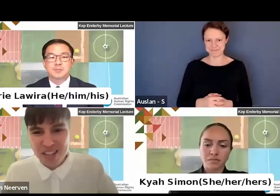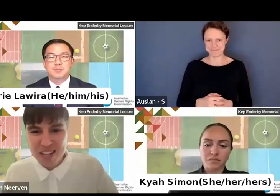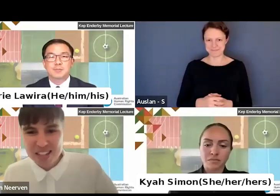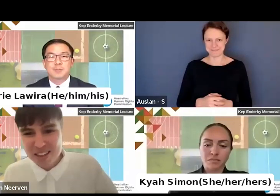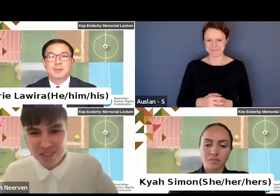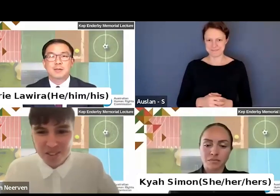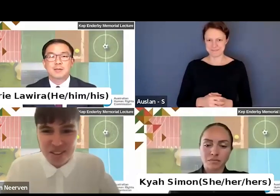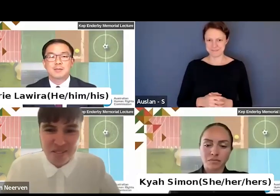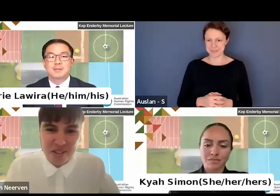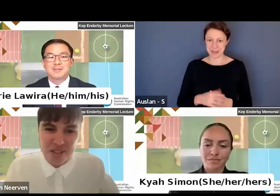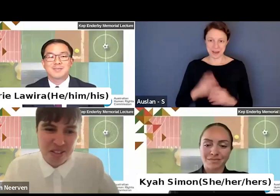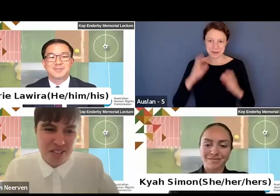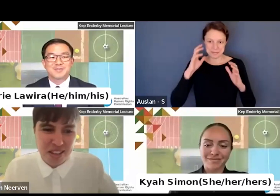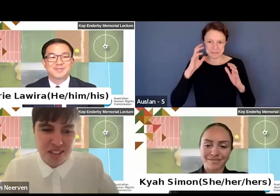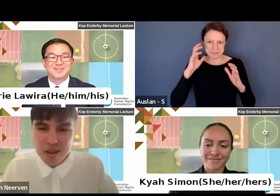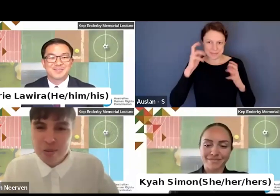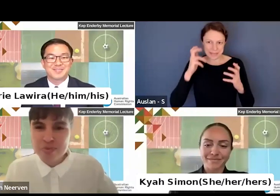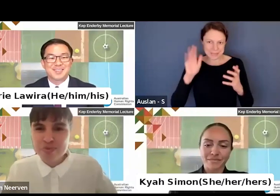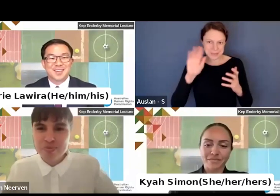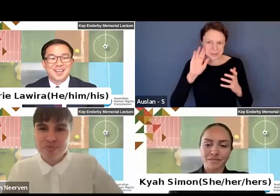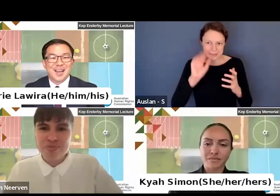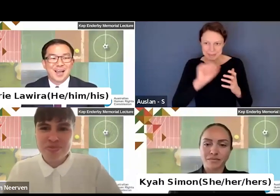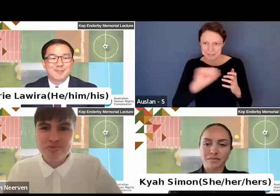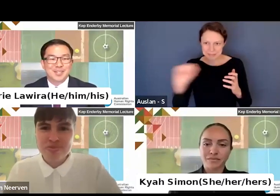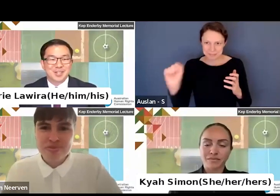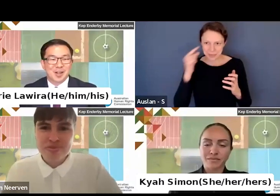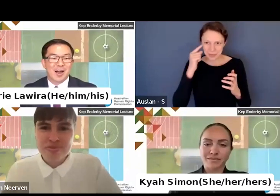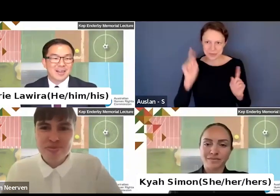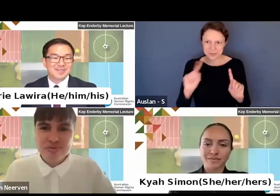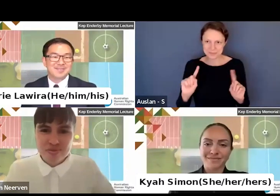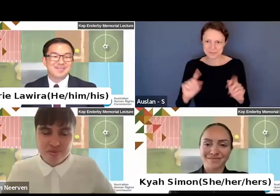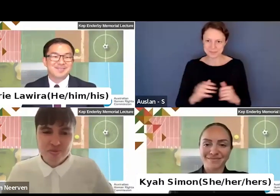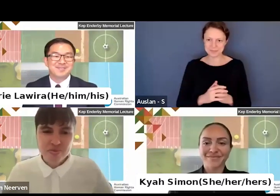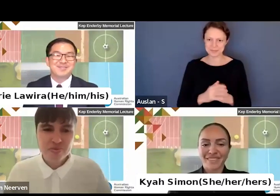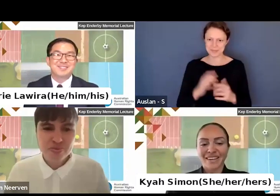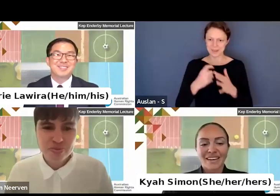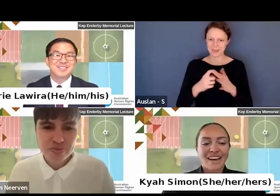Keen to hear what everyone else thinks. How about you, Kyah?